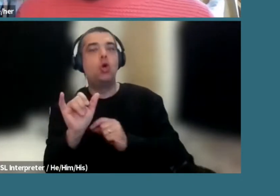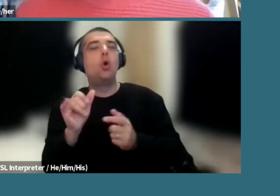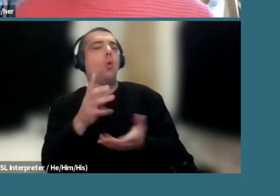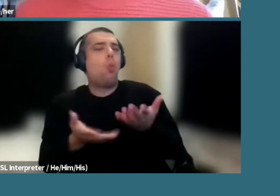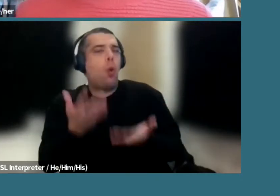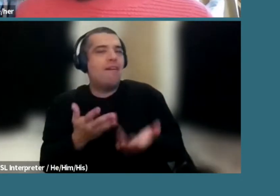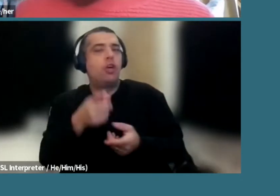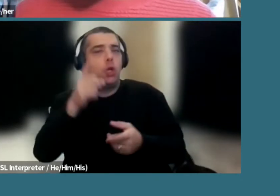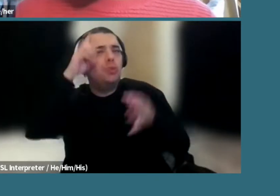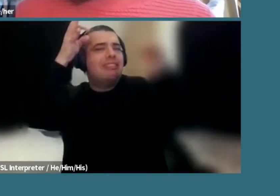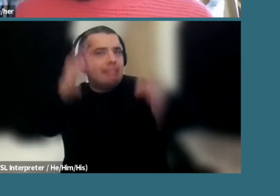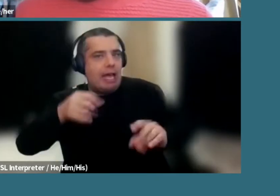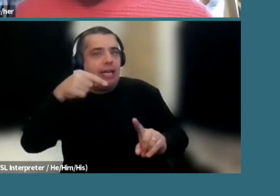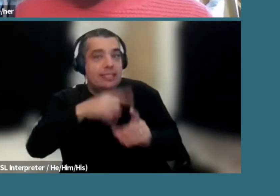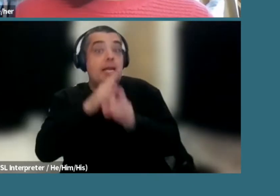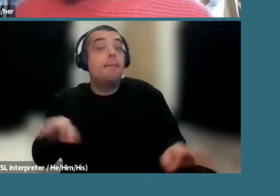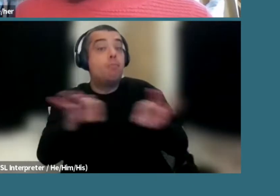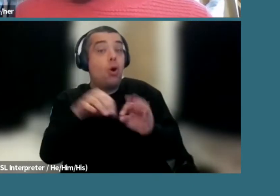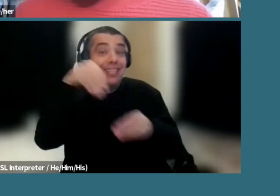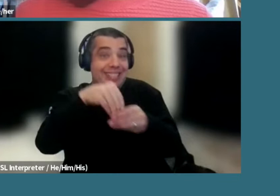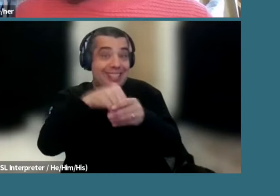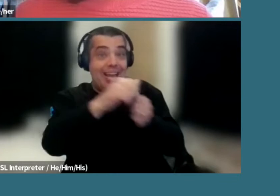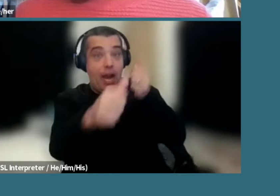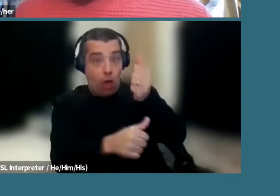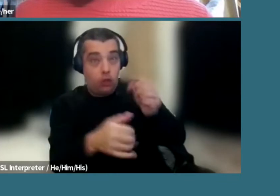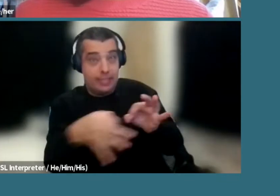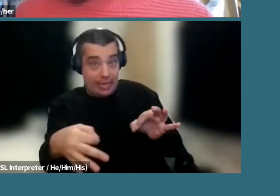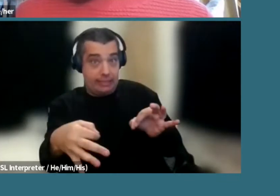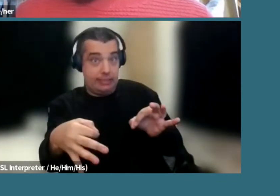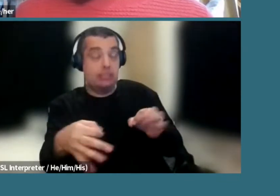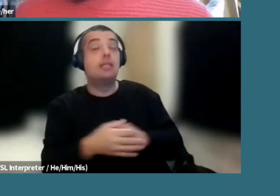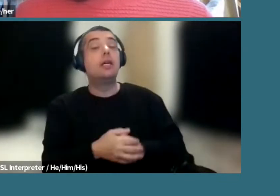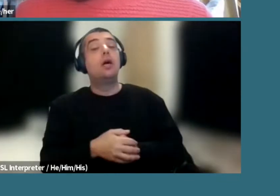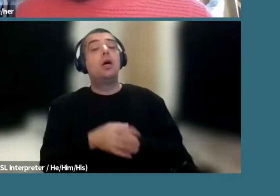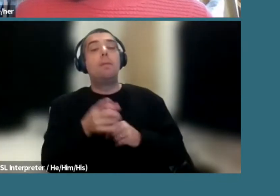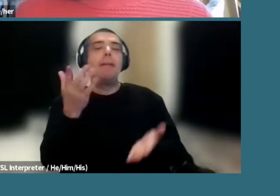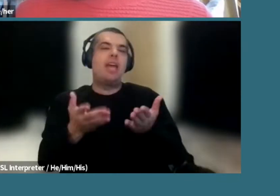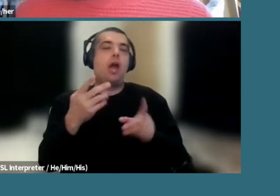important in your alt text. And that you may also need to pull